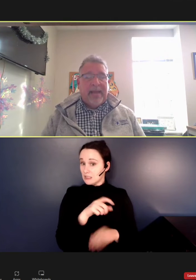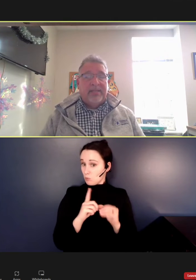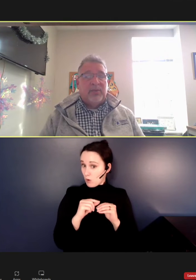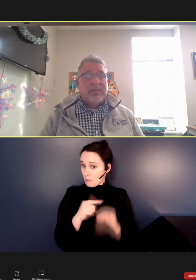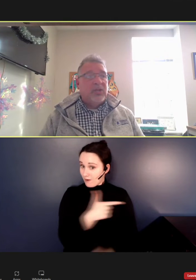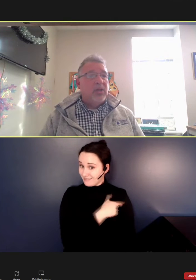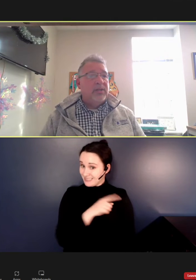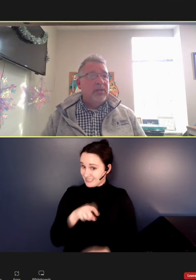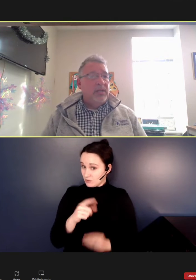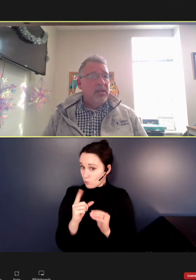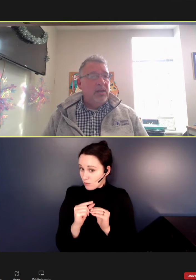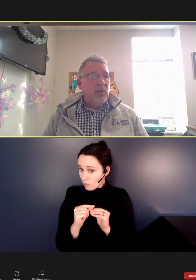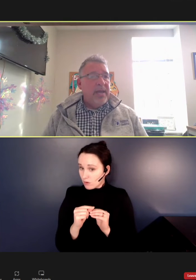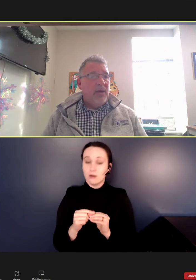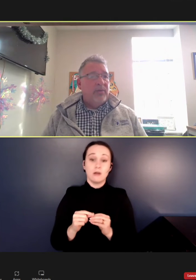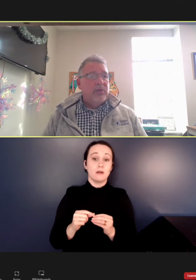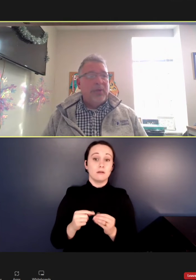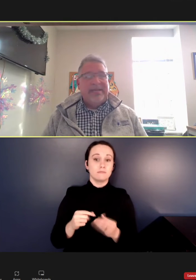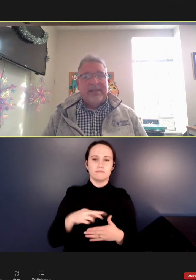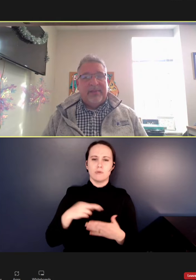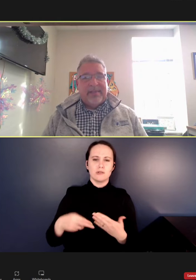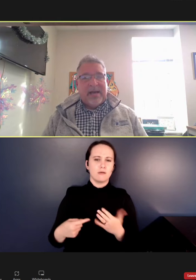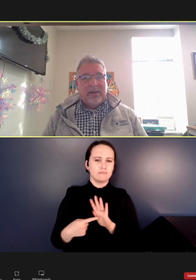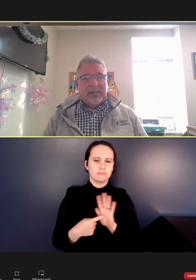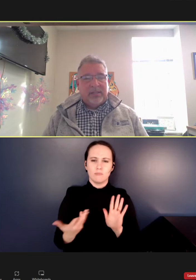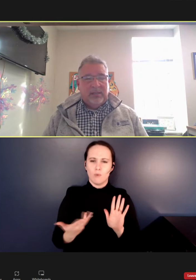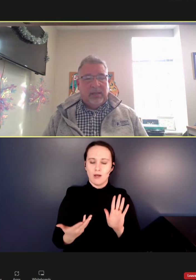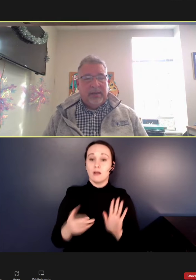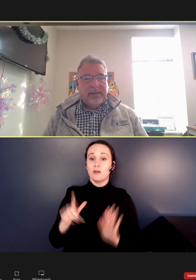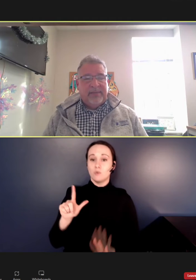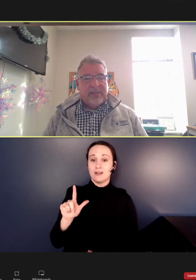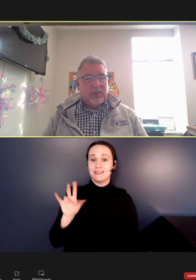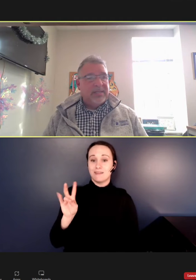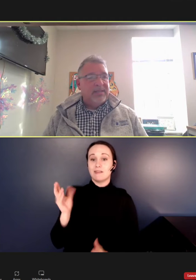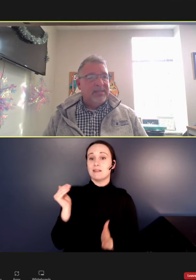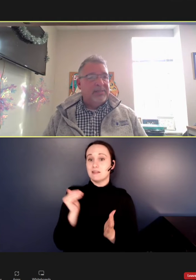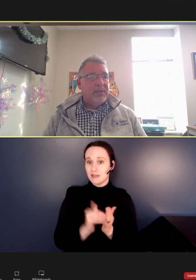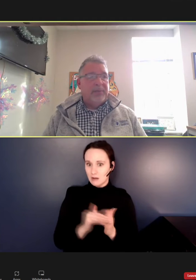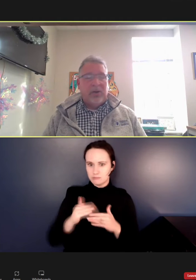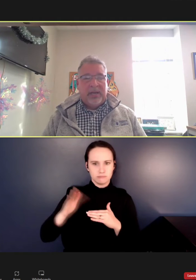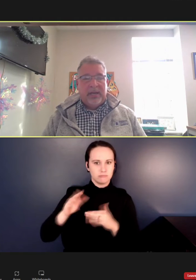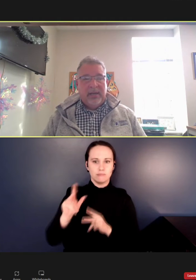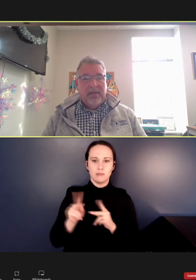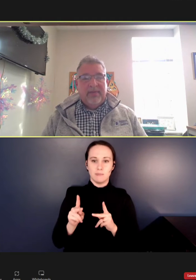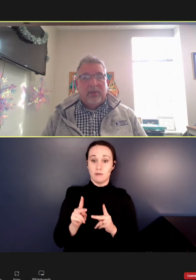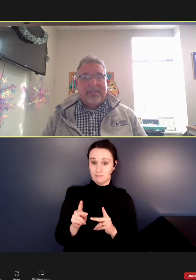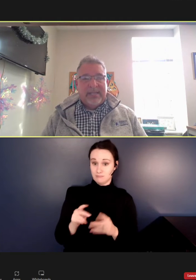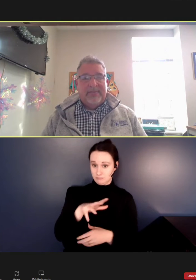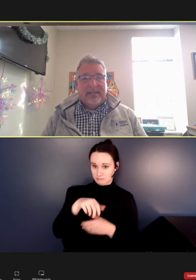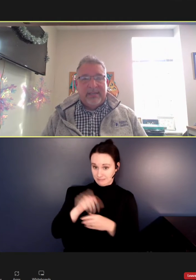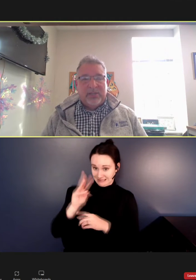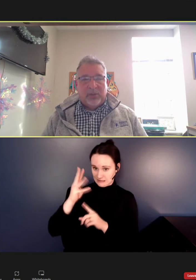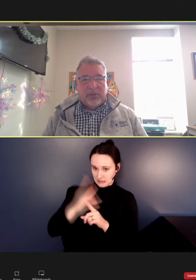And as a result, we had over 27,000 individuals in a six-month period that received an additional